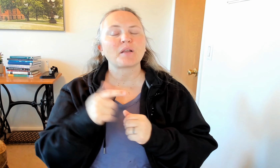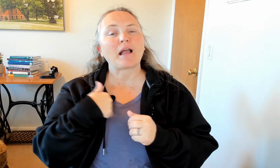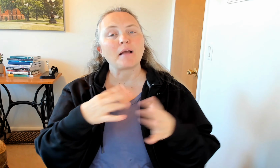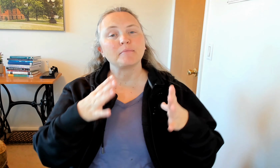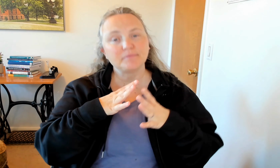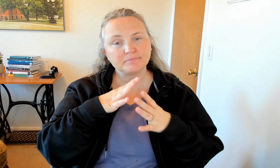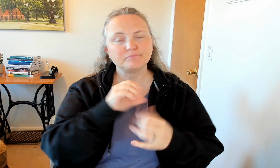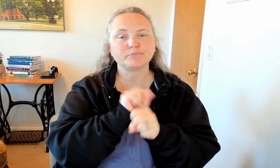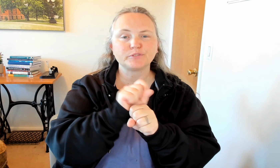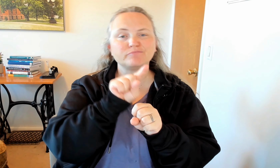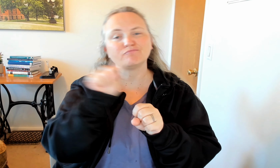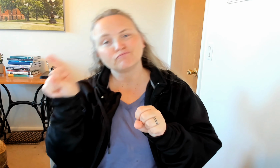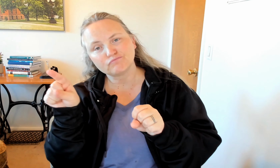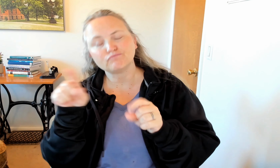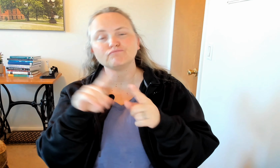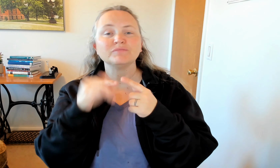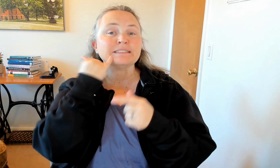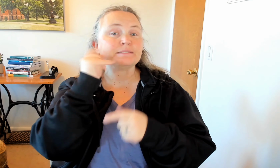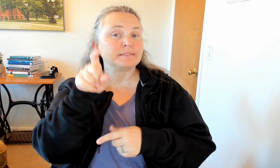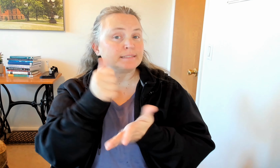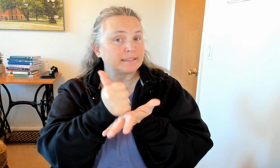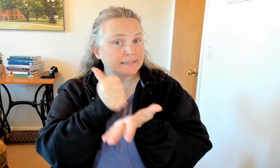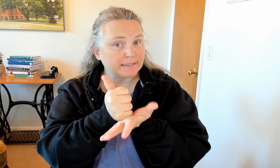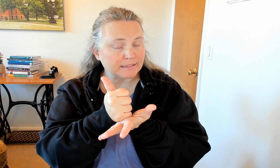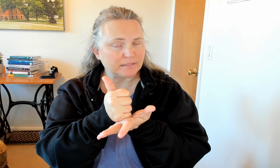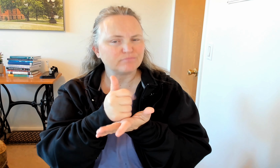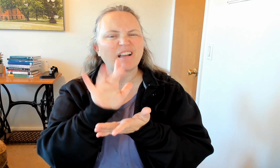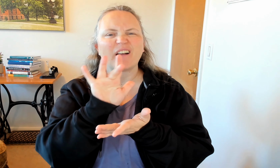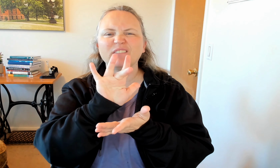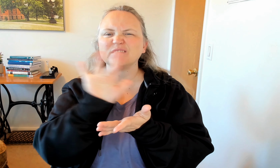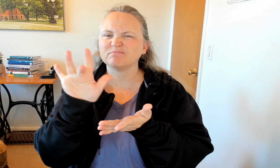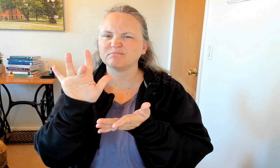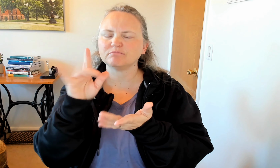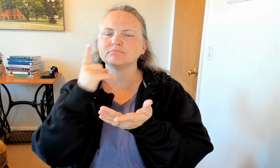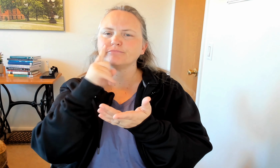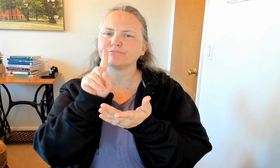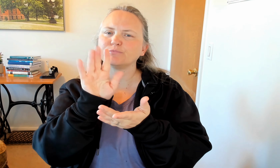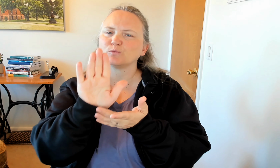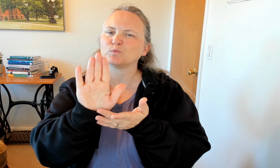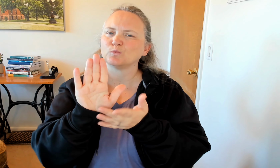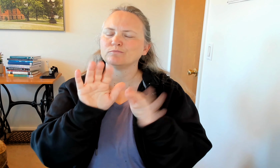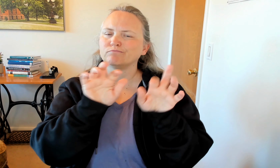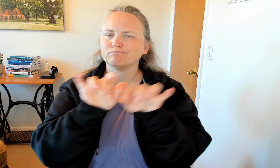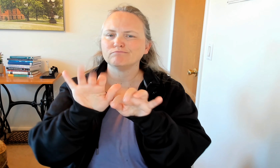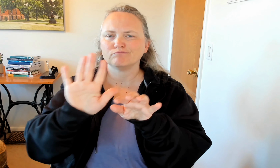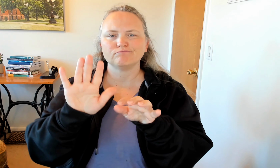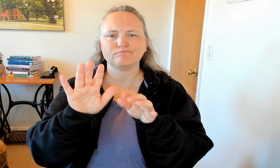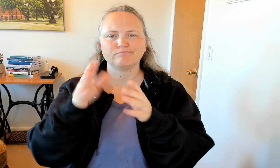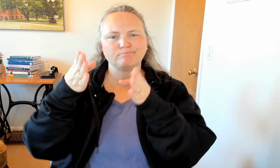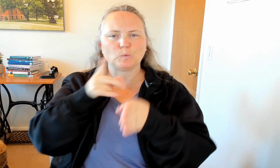Okay. So I'll be out of the office, starting on this date, returning on this date. If you need assistance, this is a single line field as well.